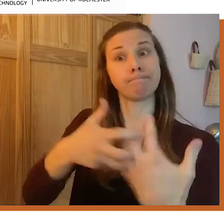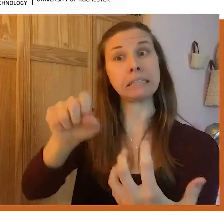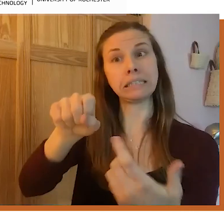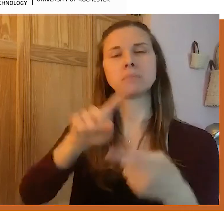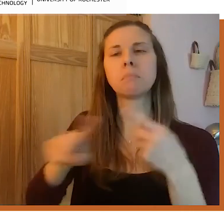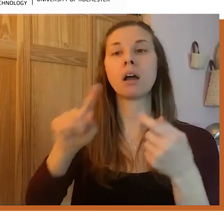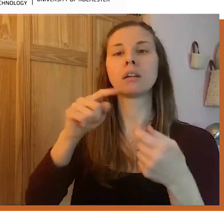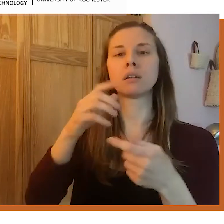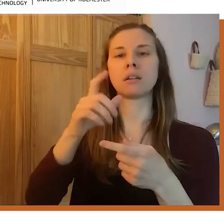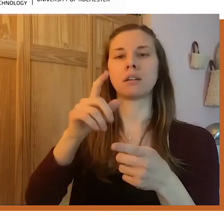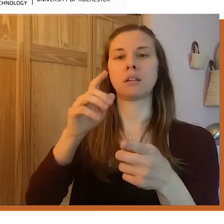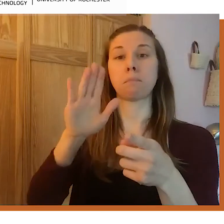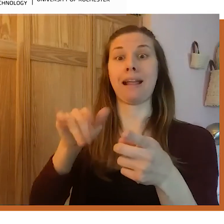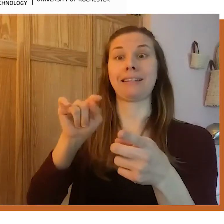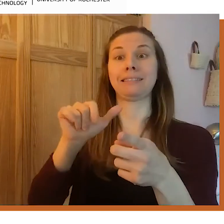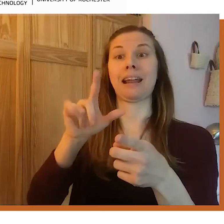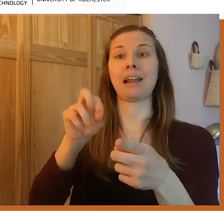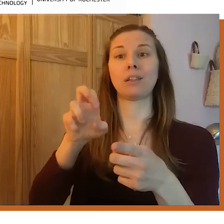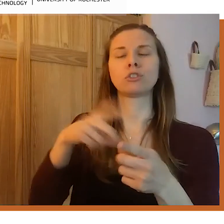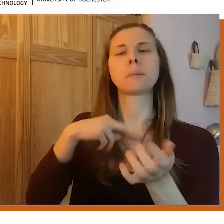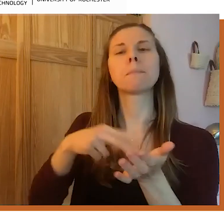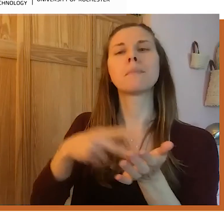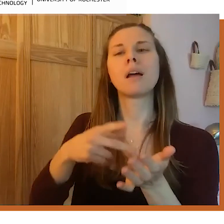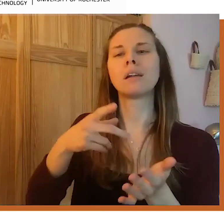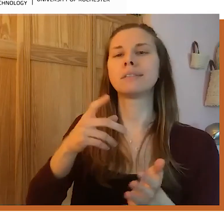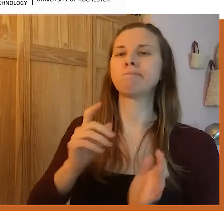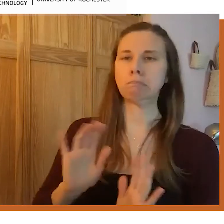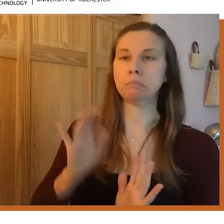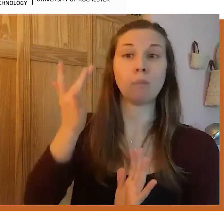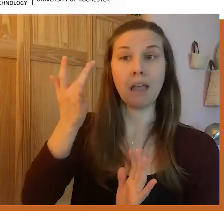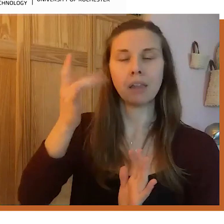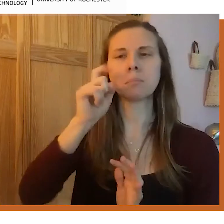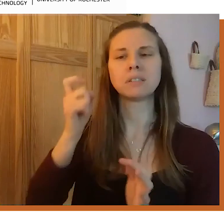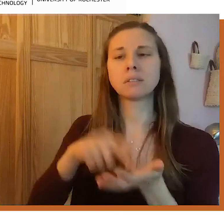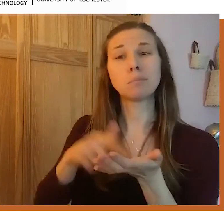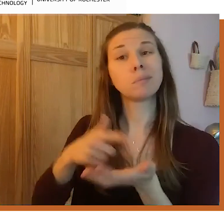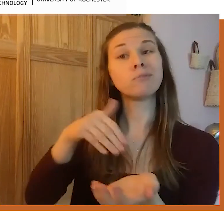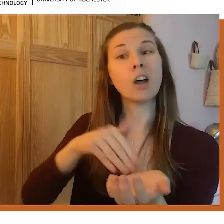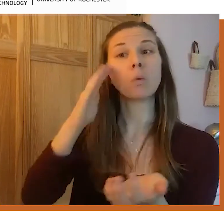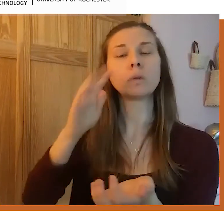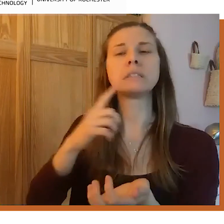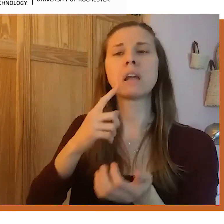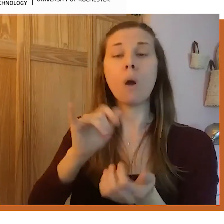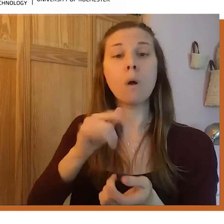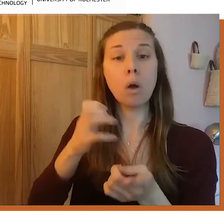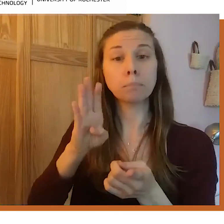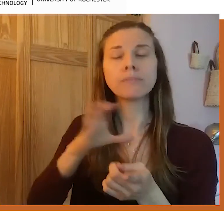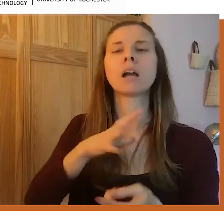Sometimes the doctor would talk about birth control and only discuss medicine, the pills that could be taken,